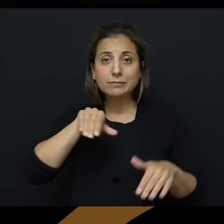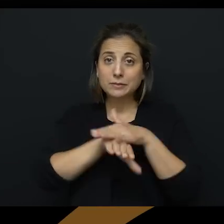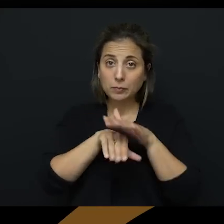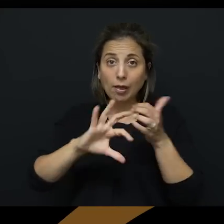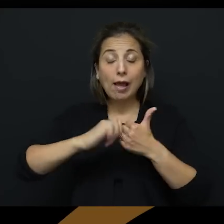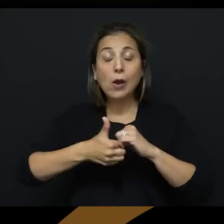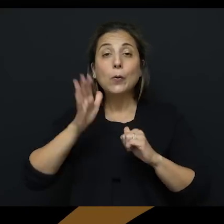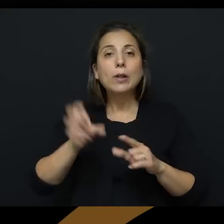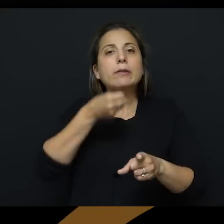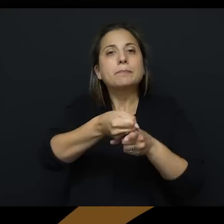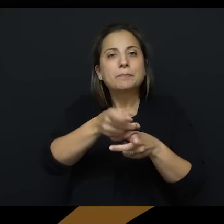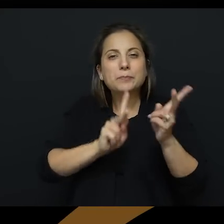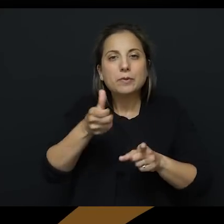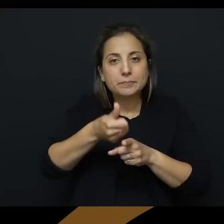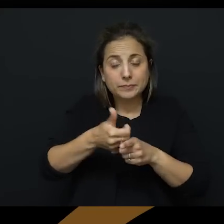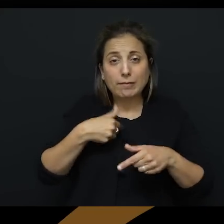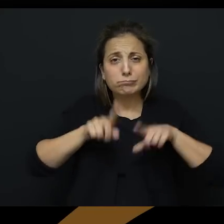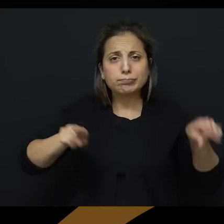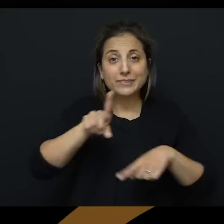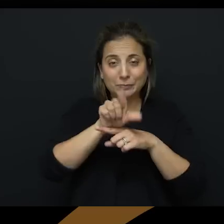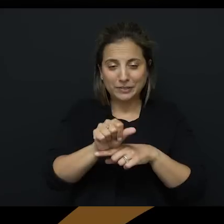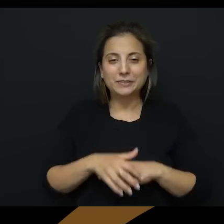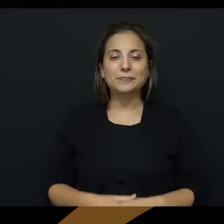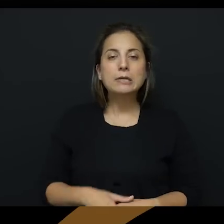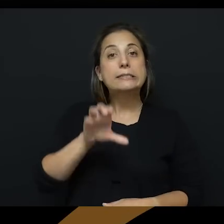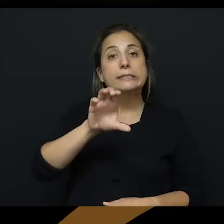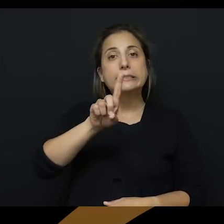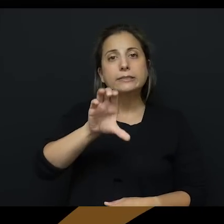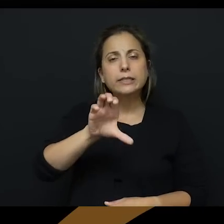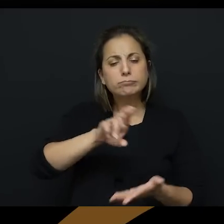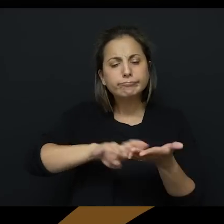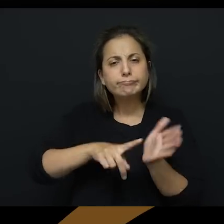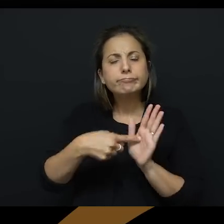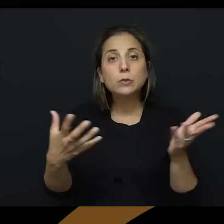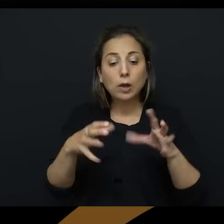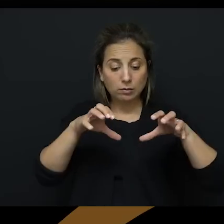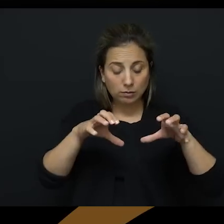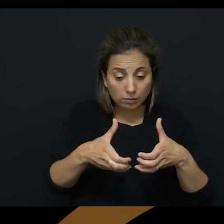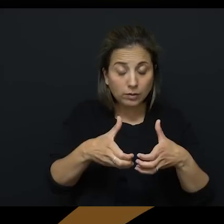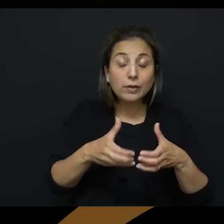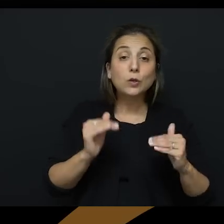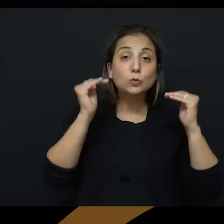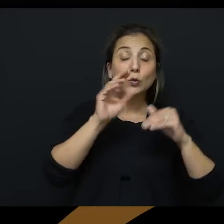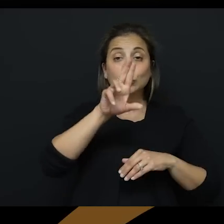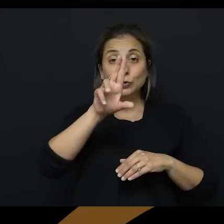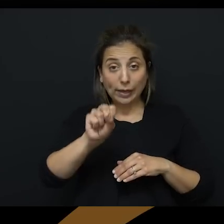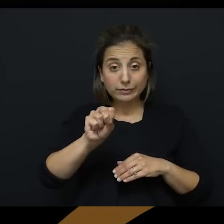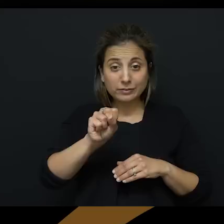and the impact this work has on people with disabilities. According to the CDC, one out of every four US adults has a disability.